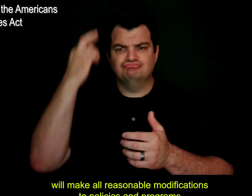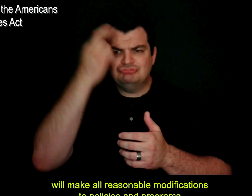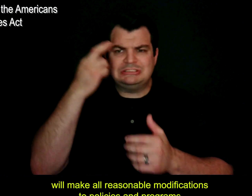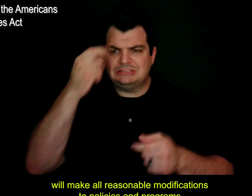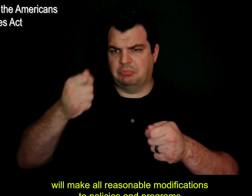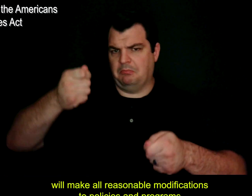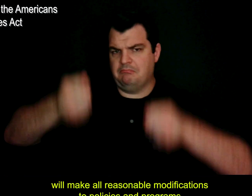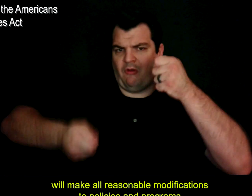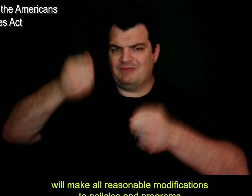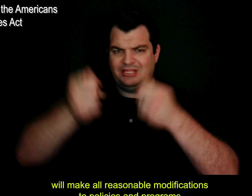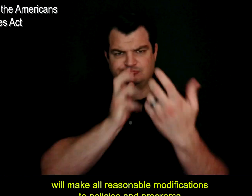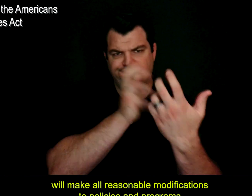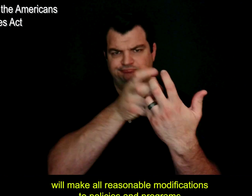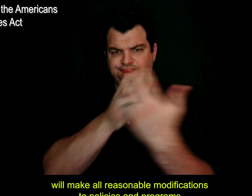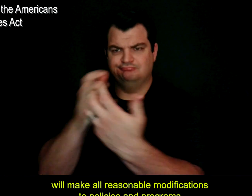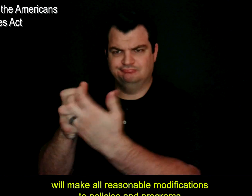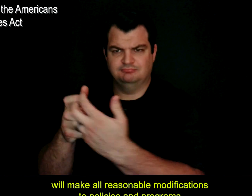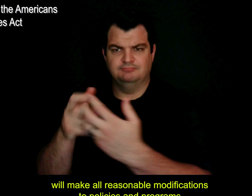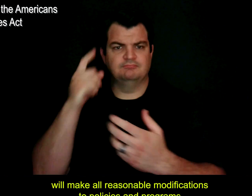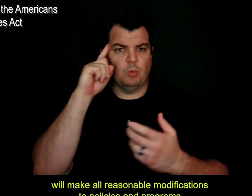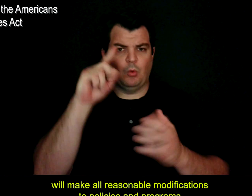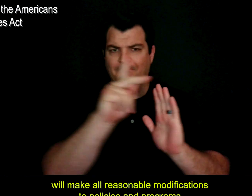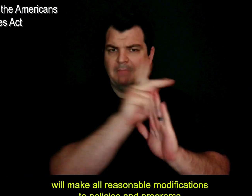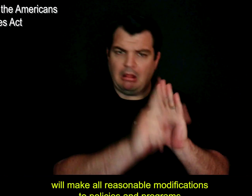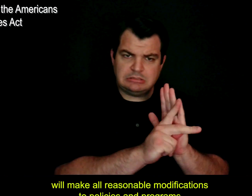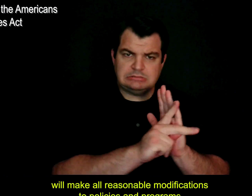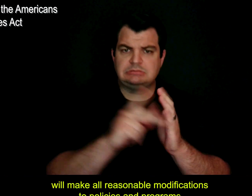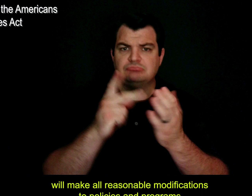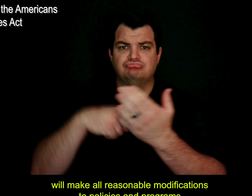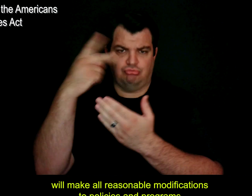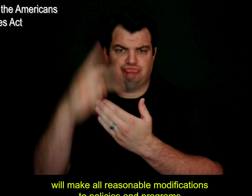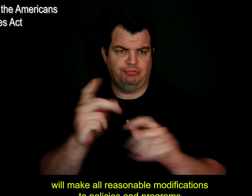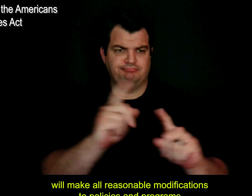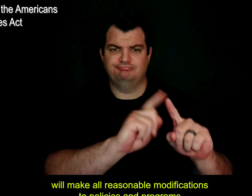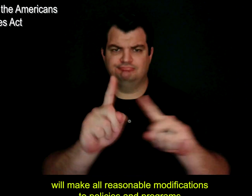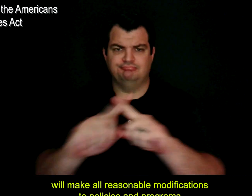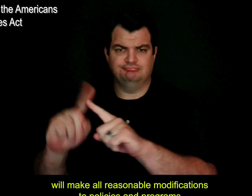will make all reasonable modifications to policies and programs